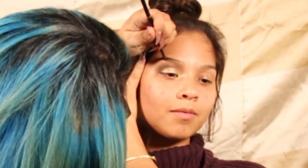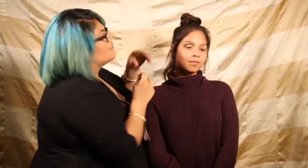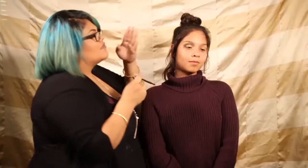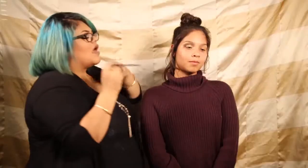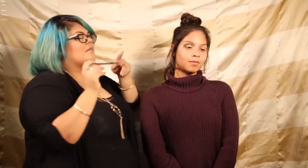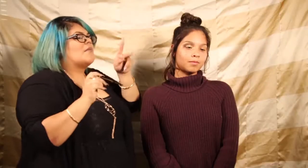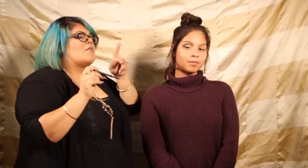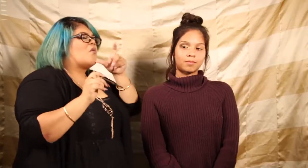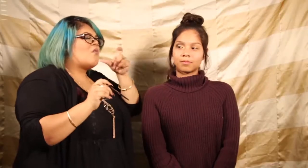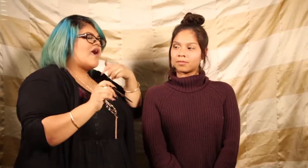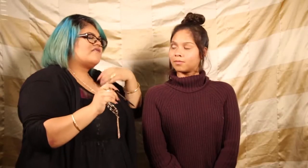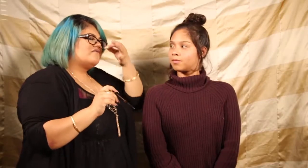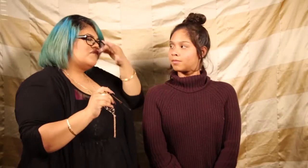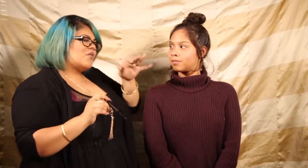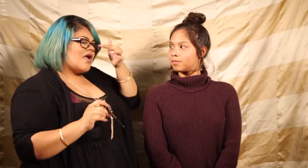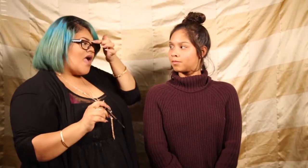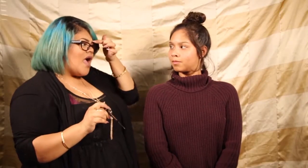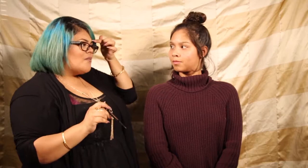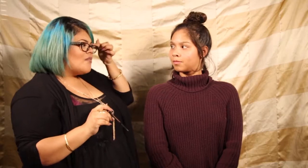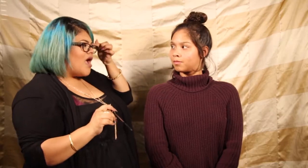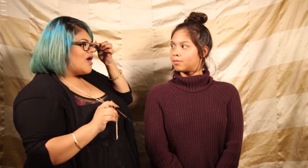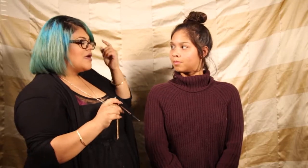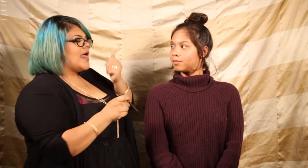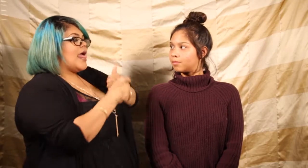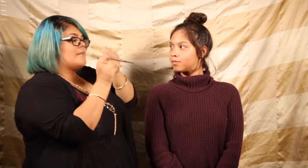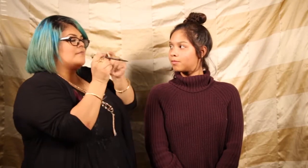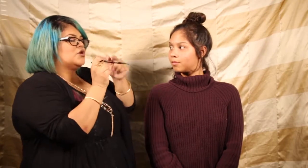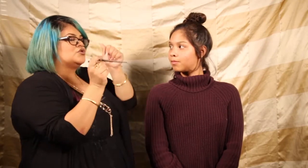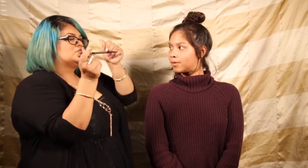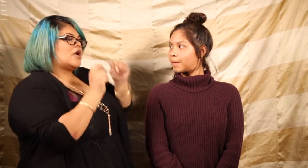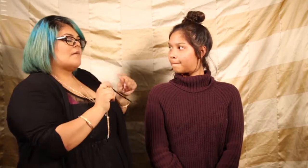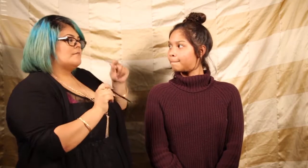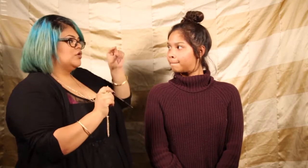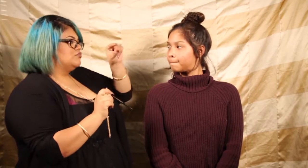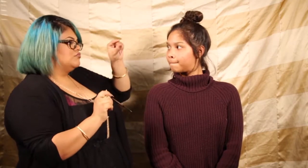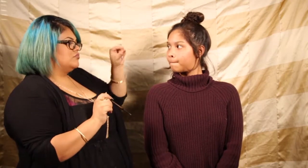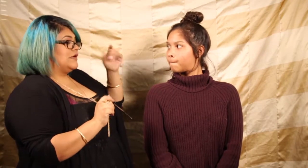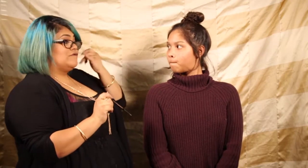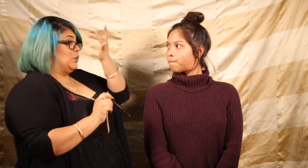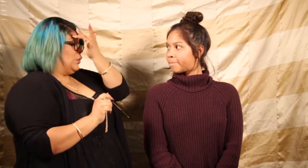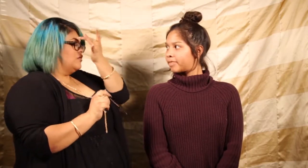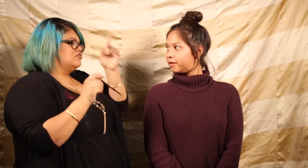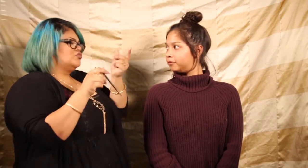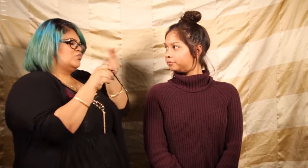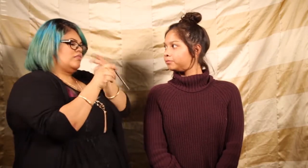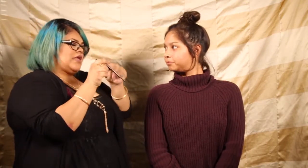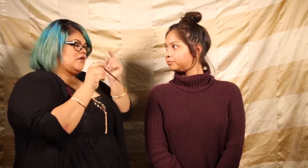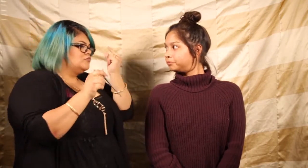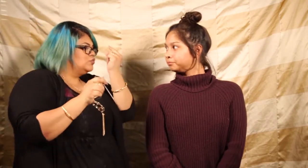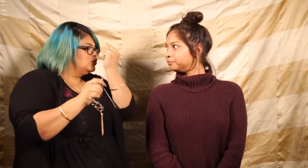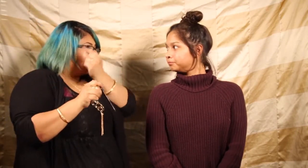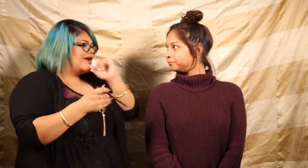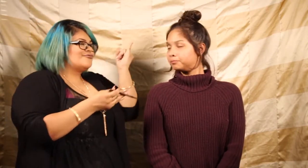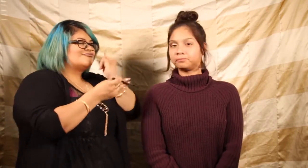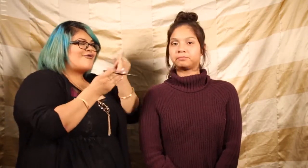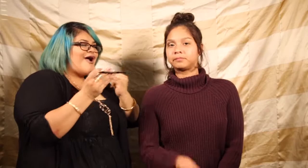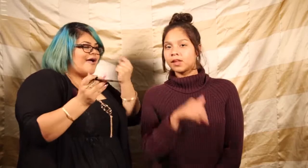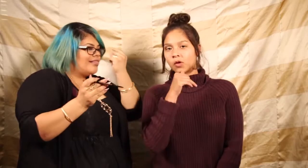some people who have thin eyebrows use brow wiz to help shape the thickness if you dont have eyebrow then use this one so rt of drawing your eyebrows